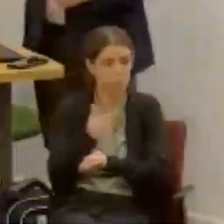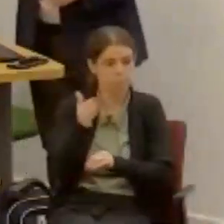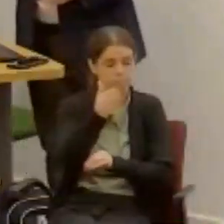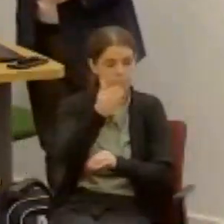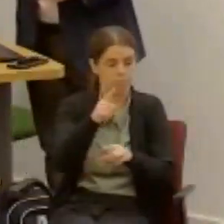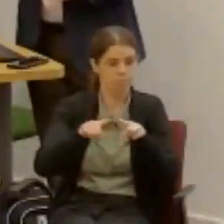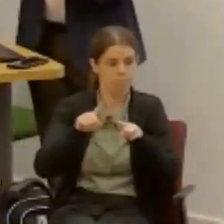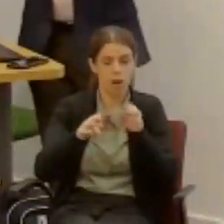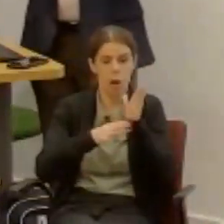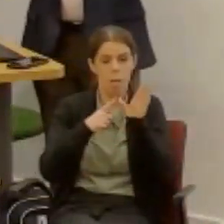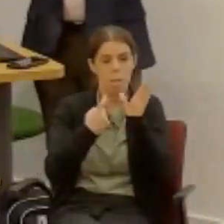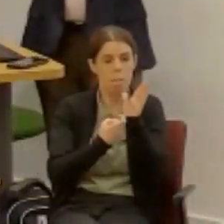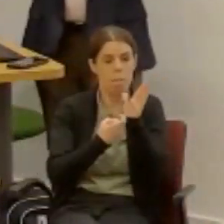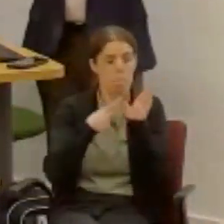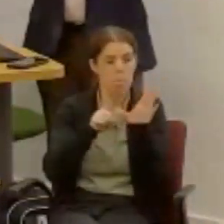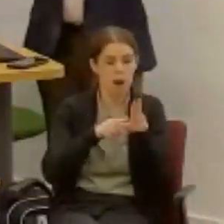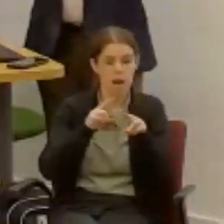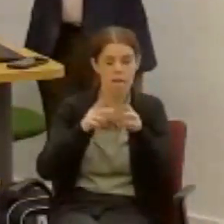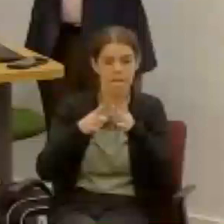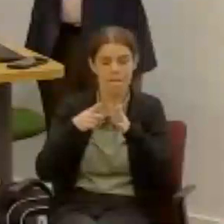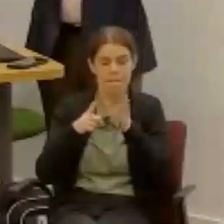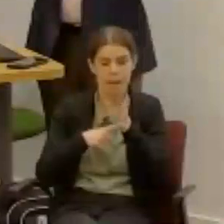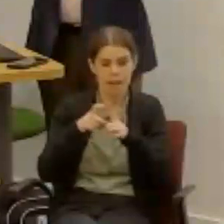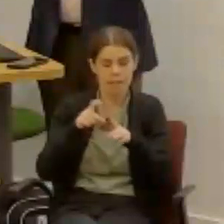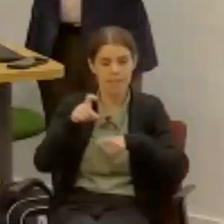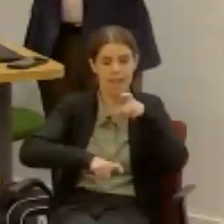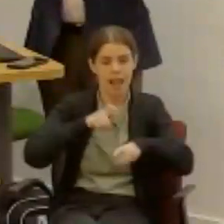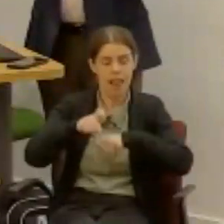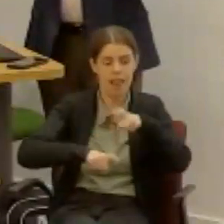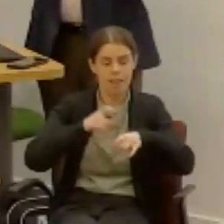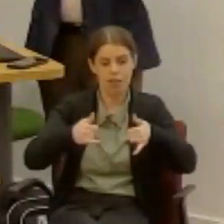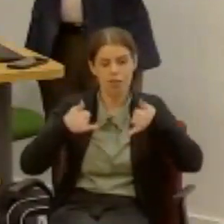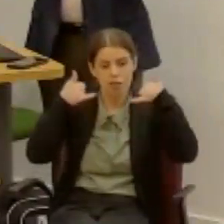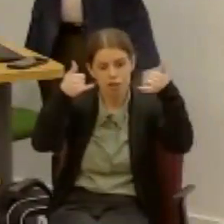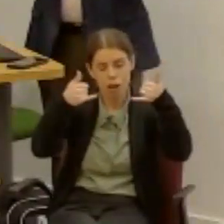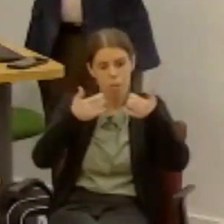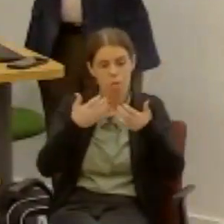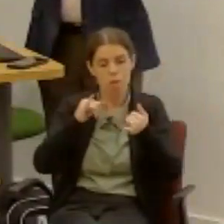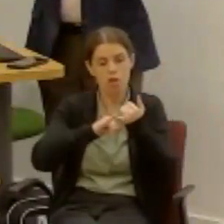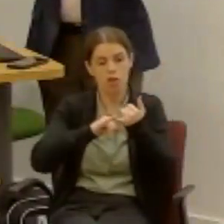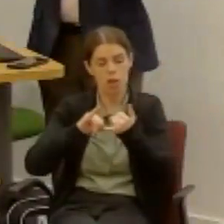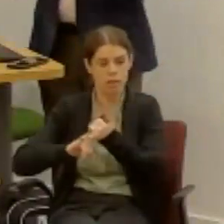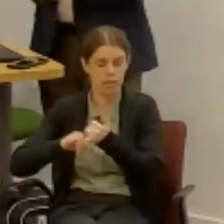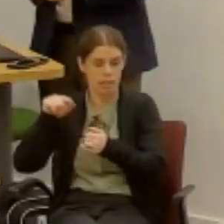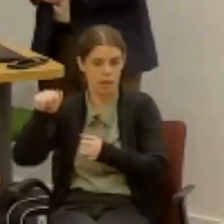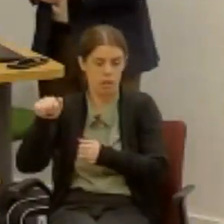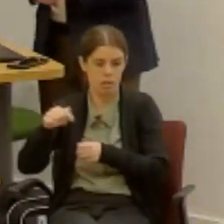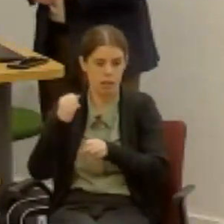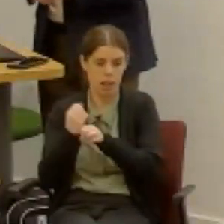it field is at the UCI cycling world championships will be in Scotton in a few weeks’ time if anybody who wants to come along to that later way.